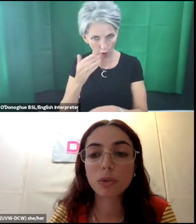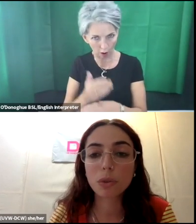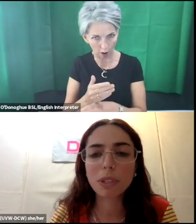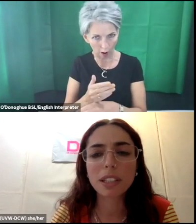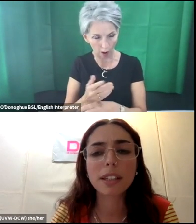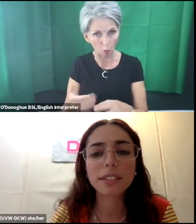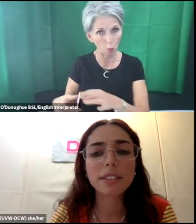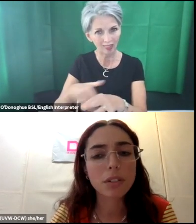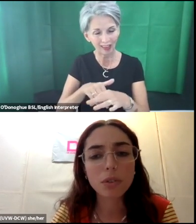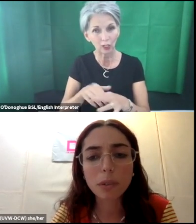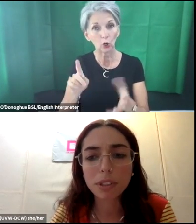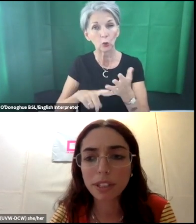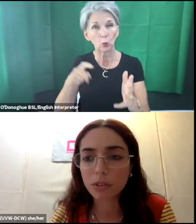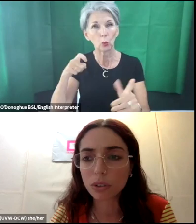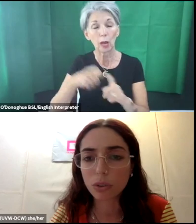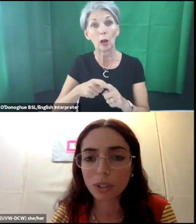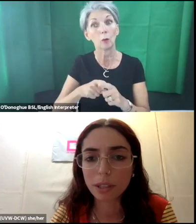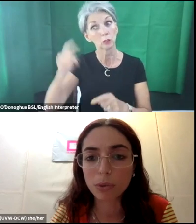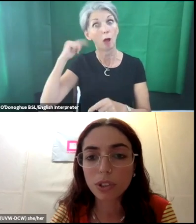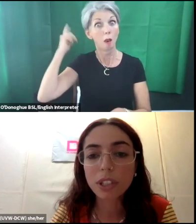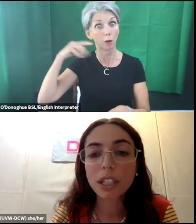So it used to be London-centric, but now not so anymore.